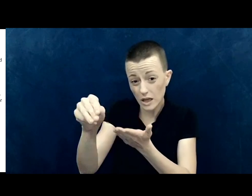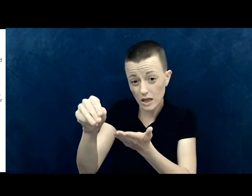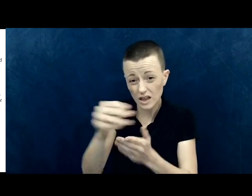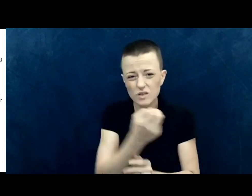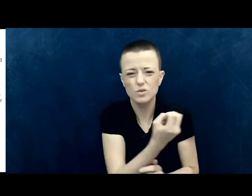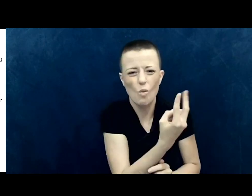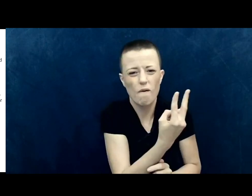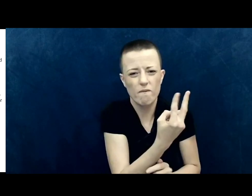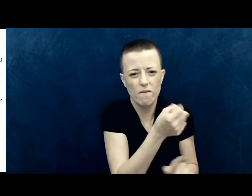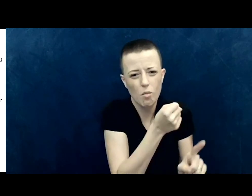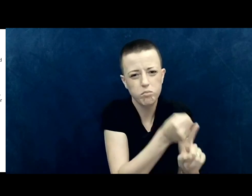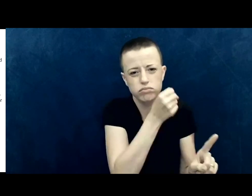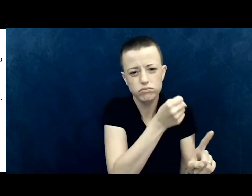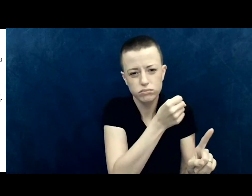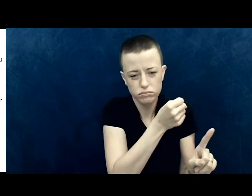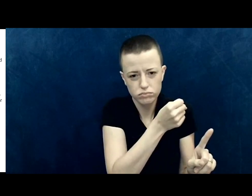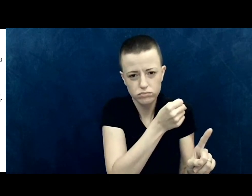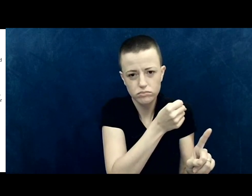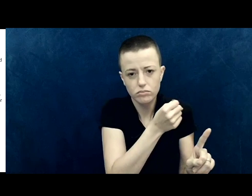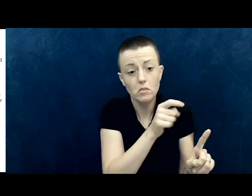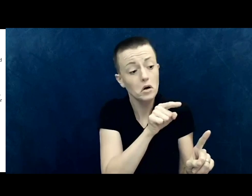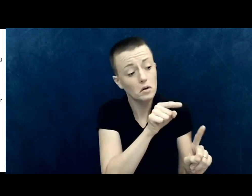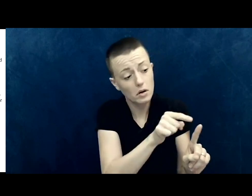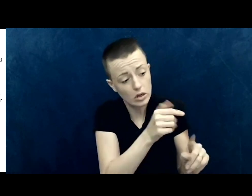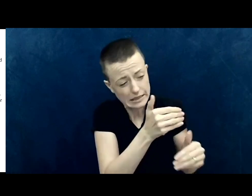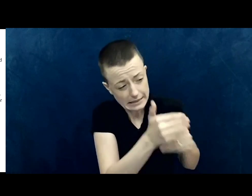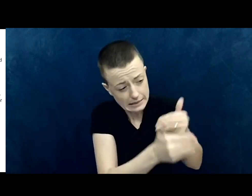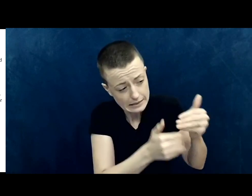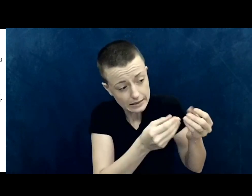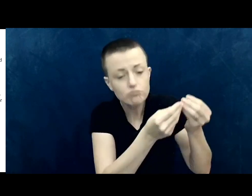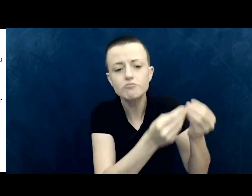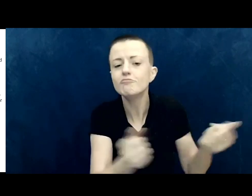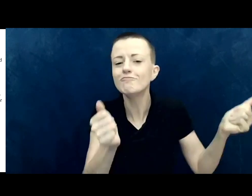This reaction is uncommon, about 12 cases for every million doses,